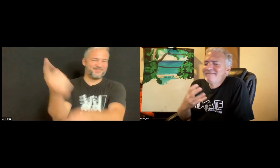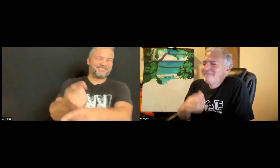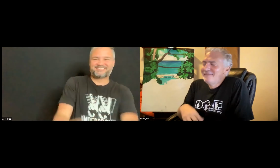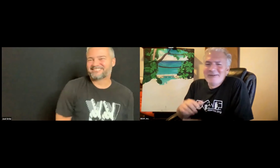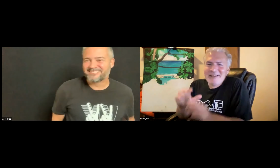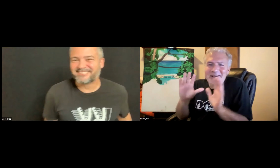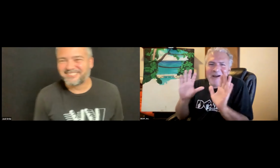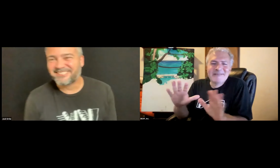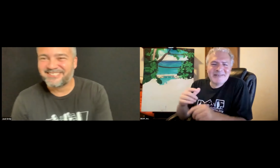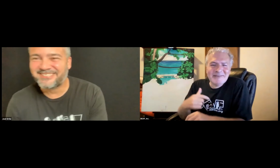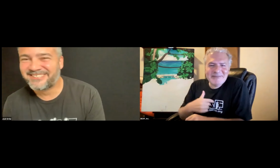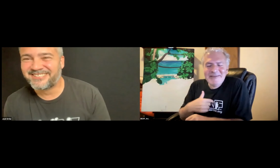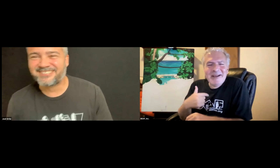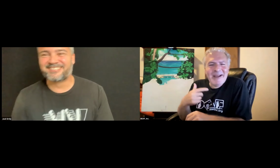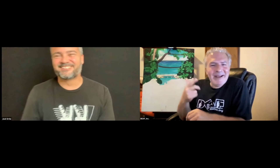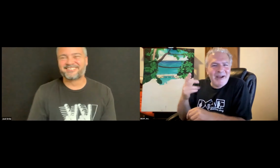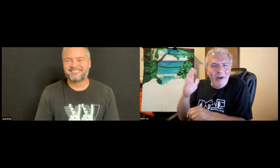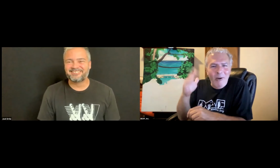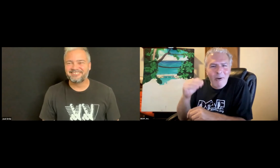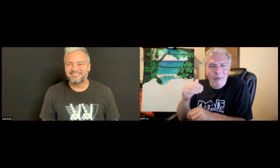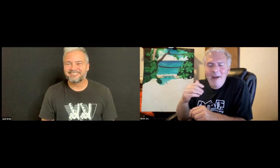You sure did.